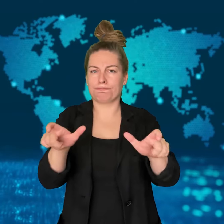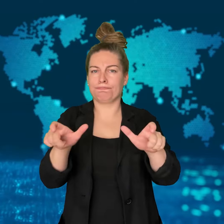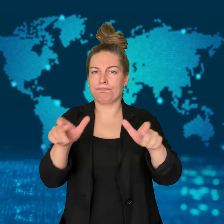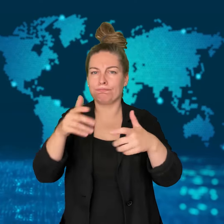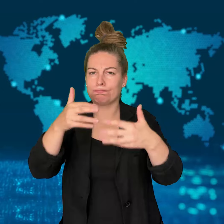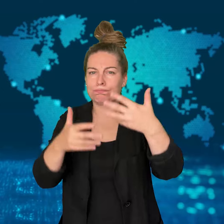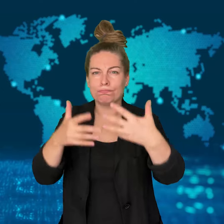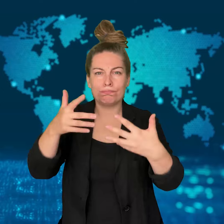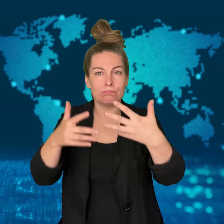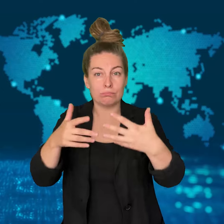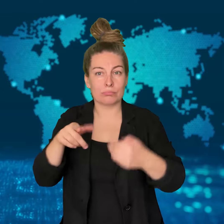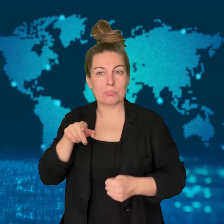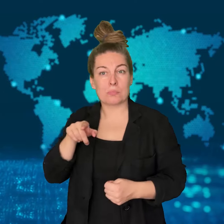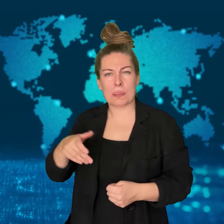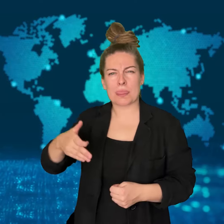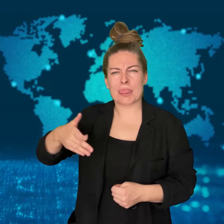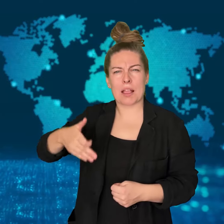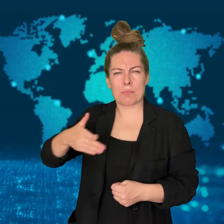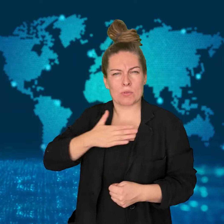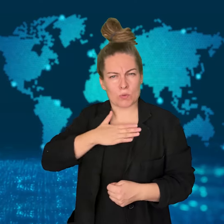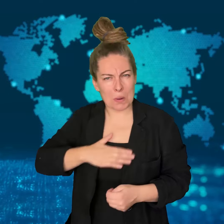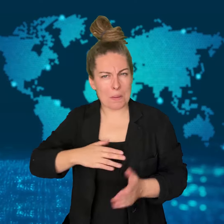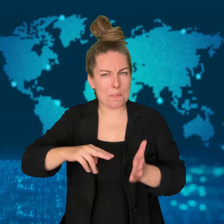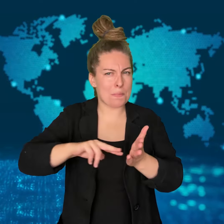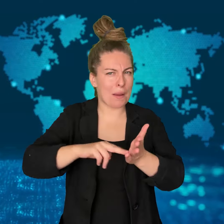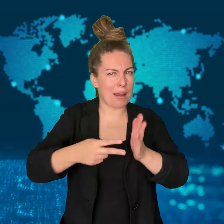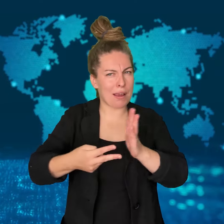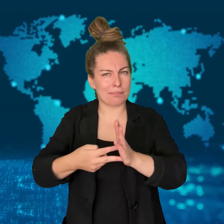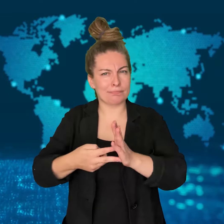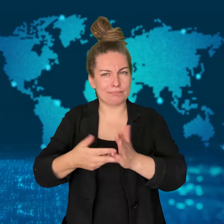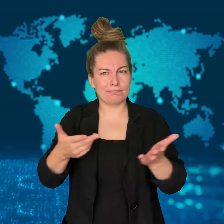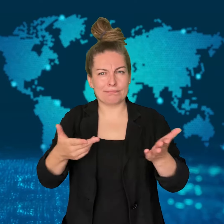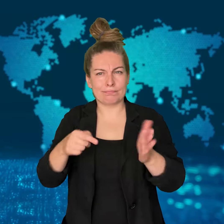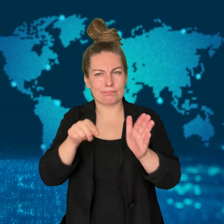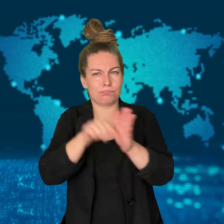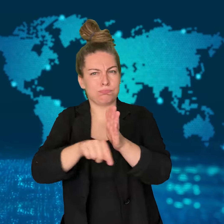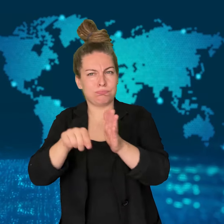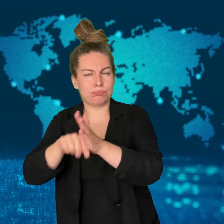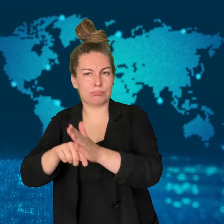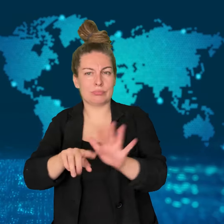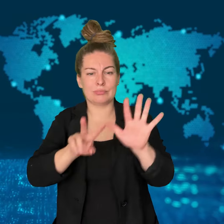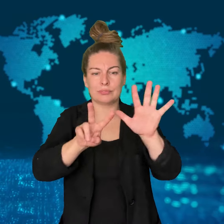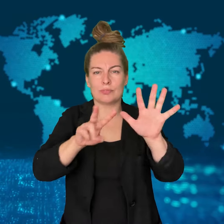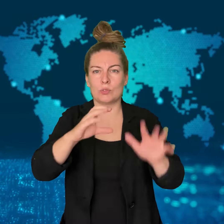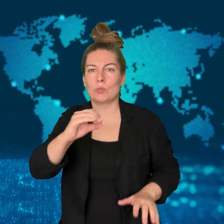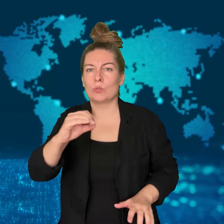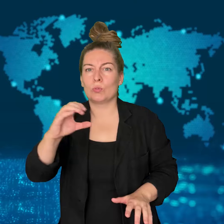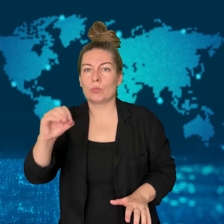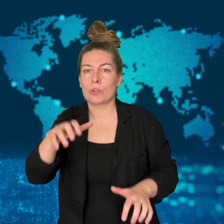Namibia plans to kill more than 700 more animals, including 83 elephants.